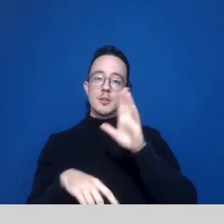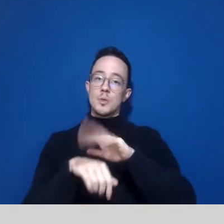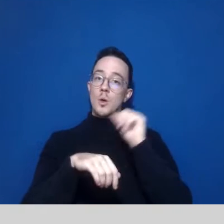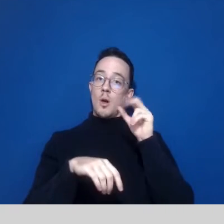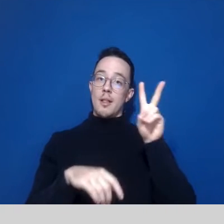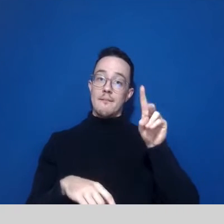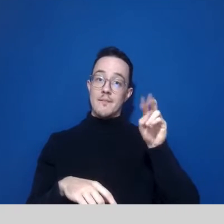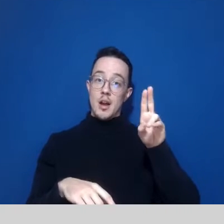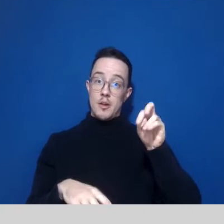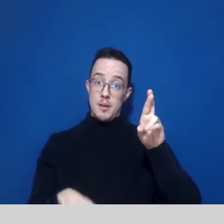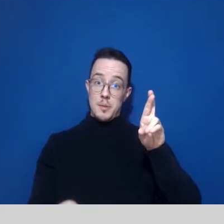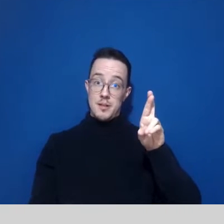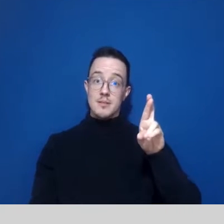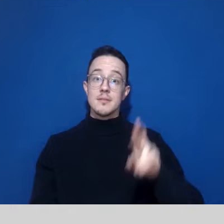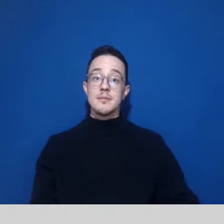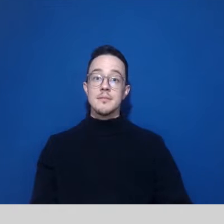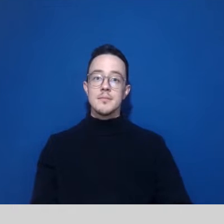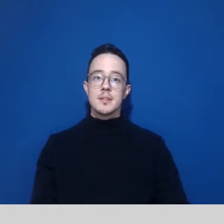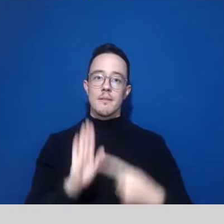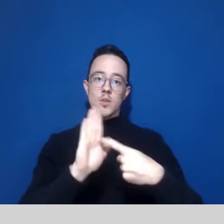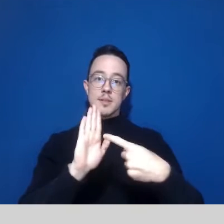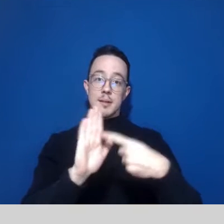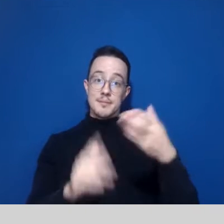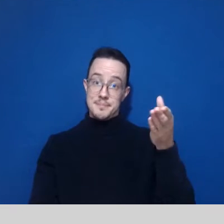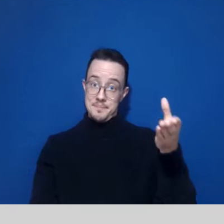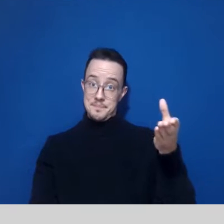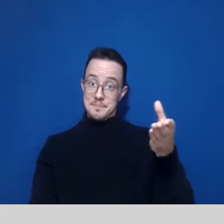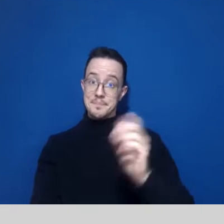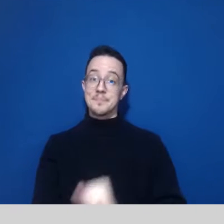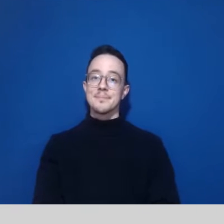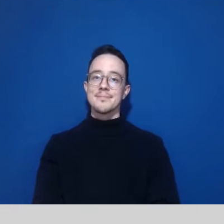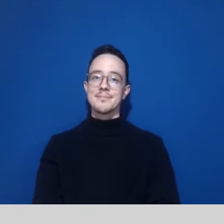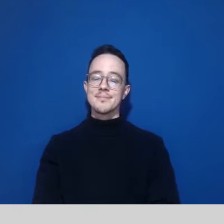that looks like a letter to call variables. So we can do something like this.